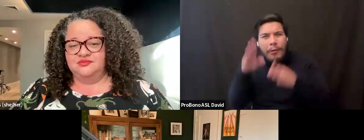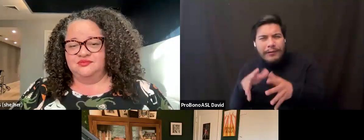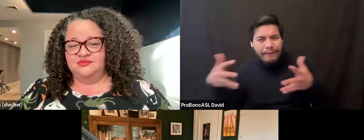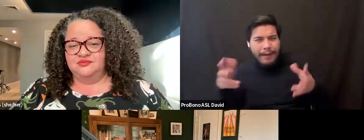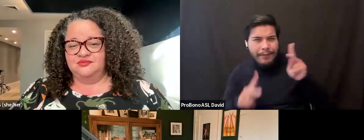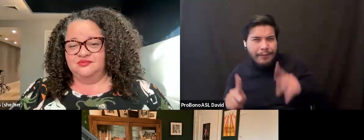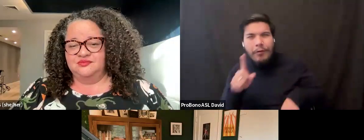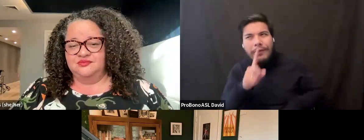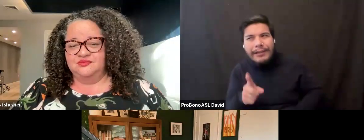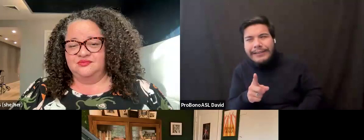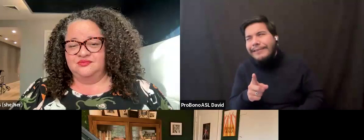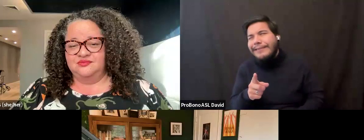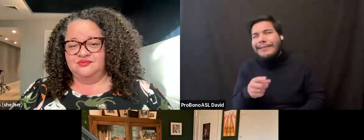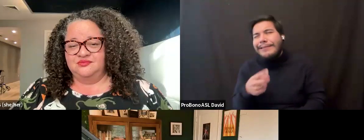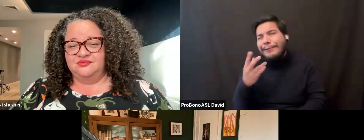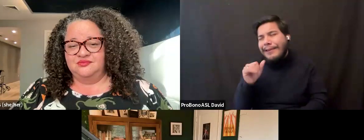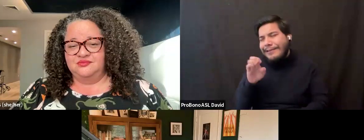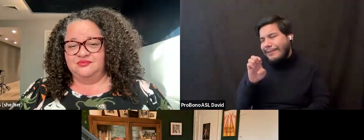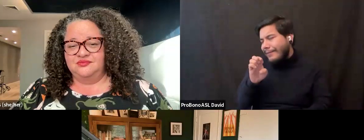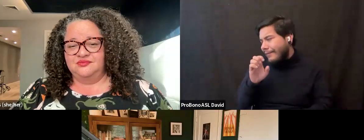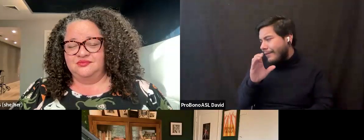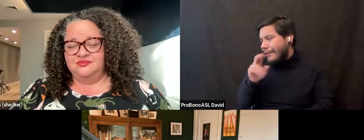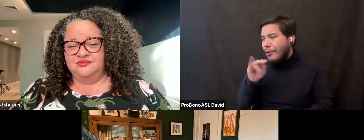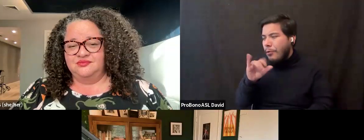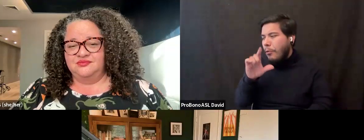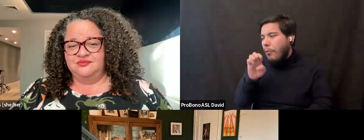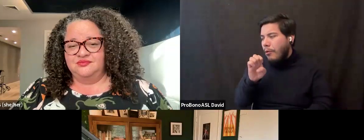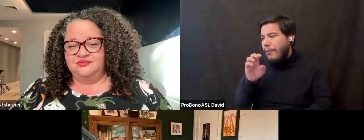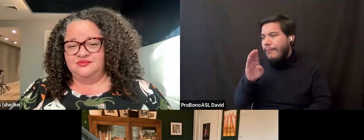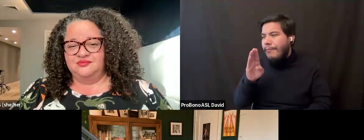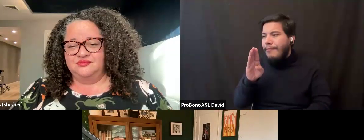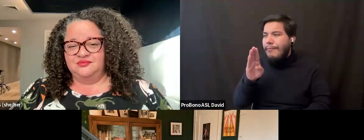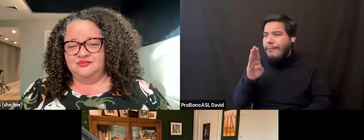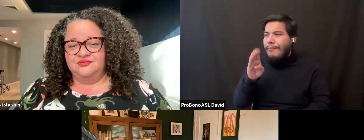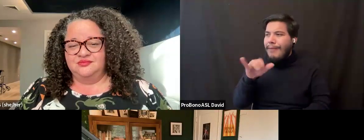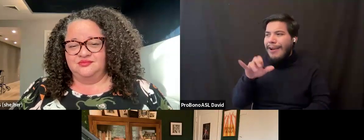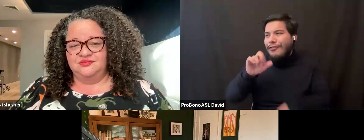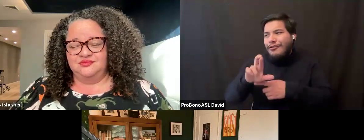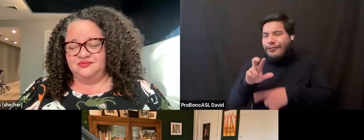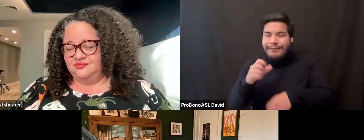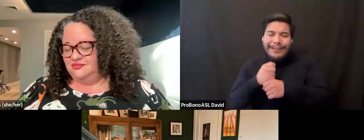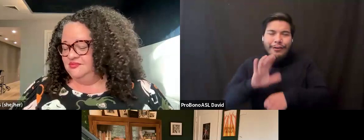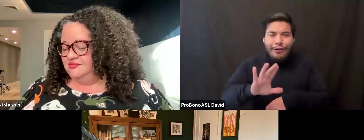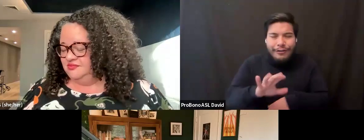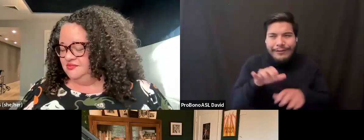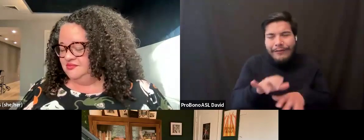cases like Nicole Byer getting to make loosely. Exactly, Nicole. And there are little moments of that that happen here and there,